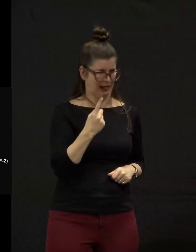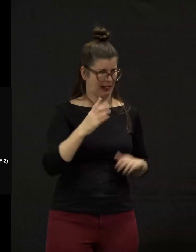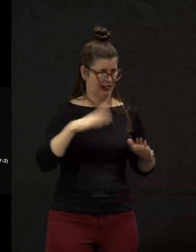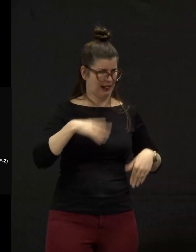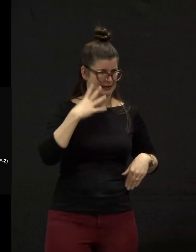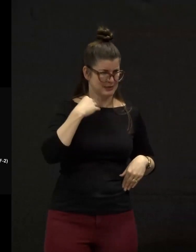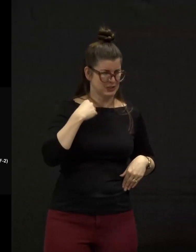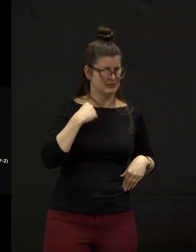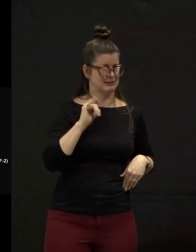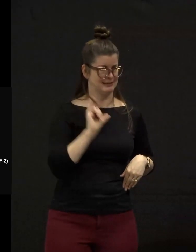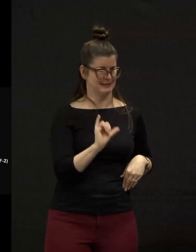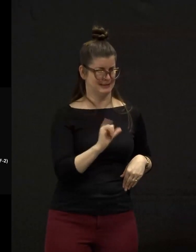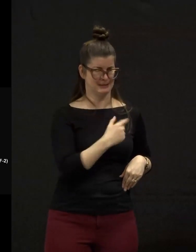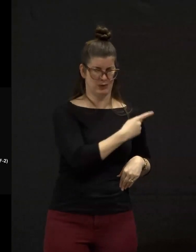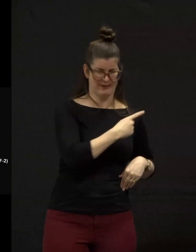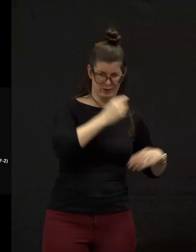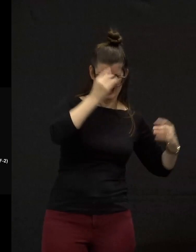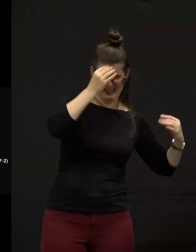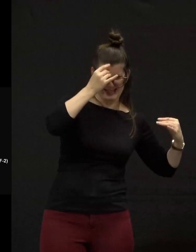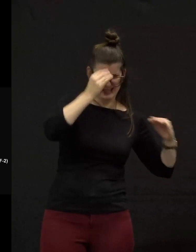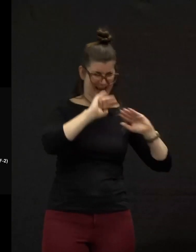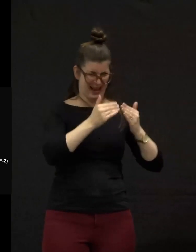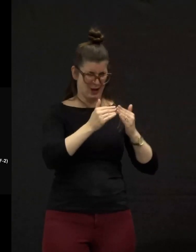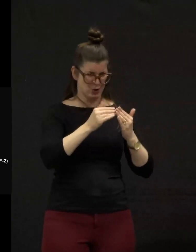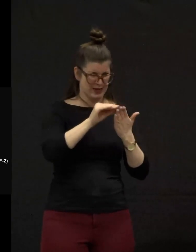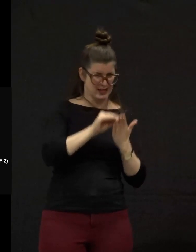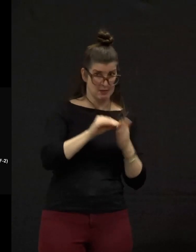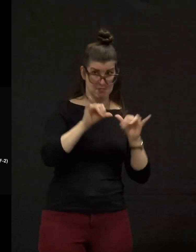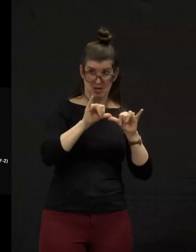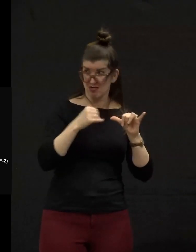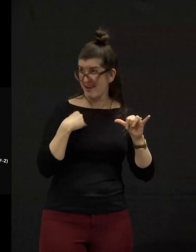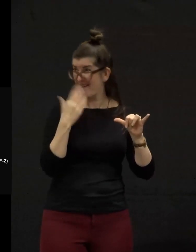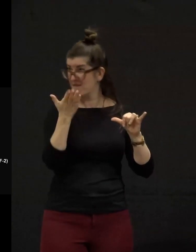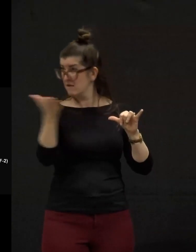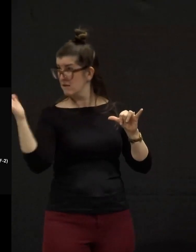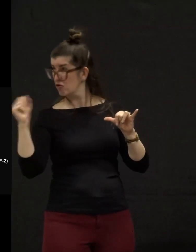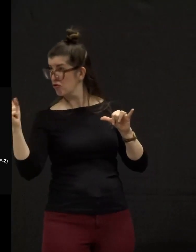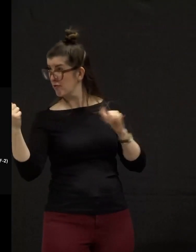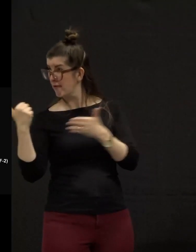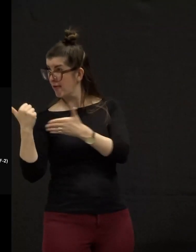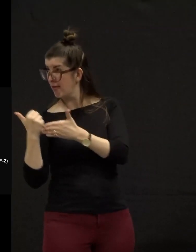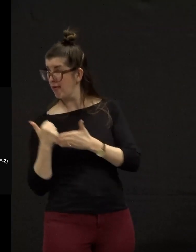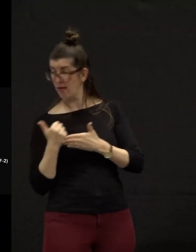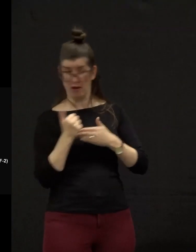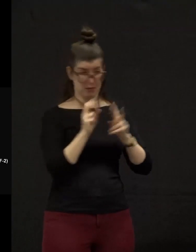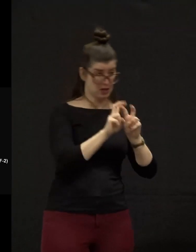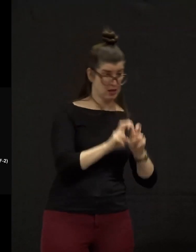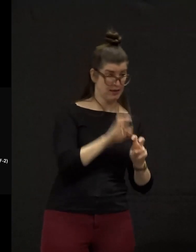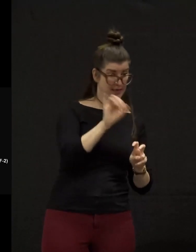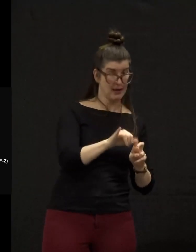we have to think about how can we capture this? Is there a measure that might help us determine severity levels